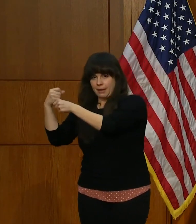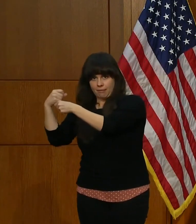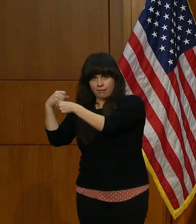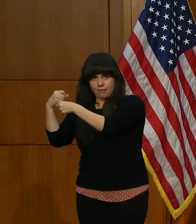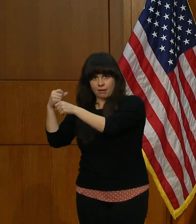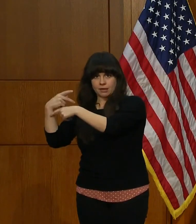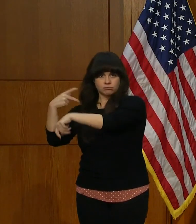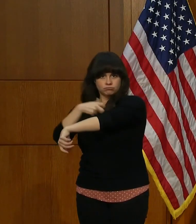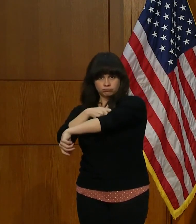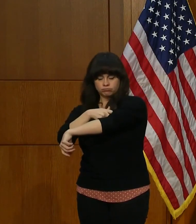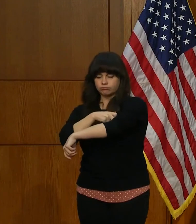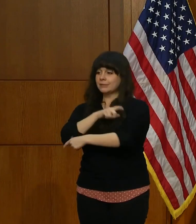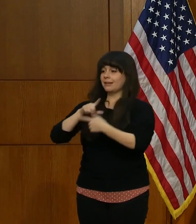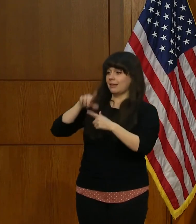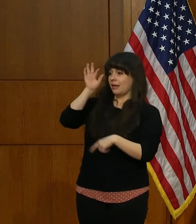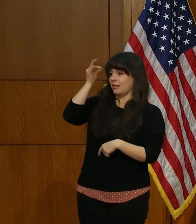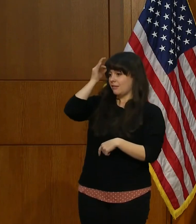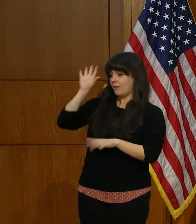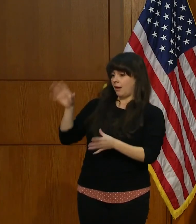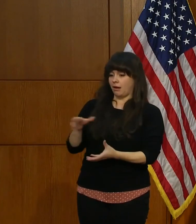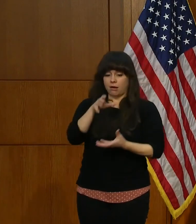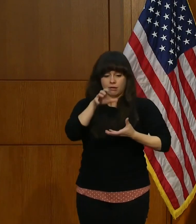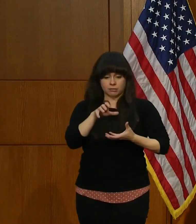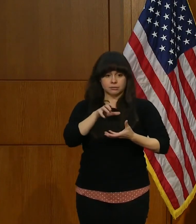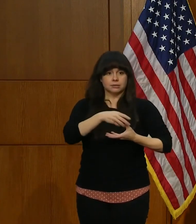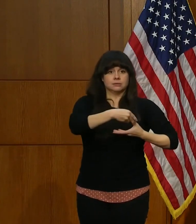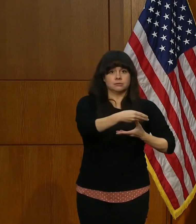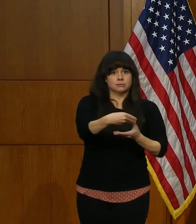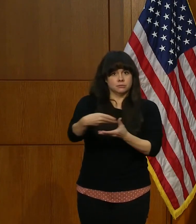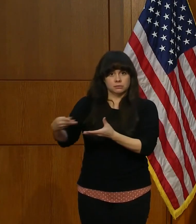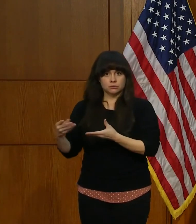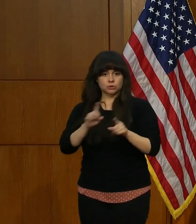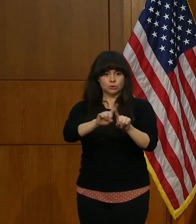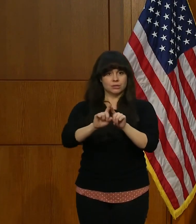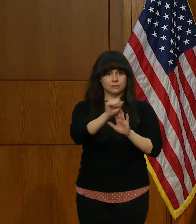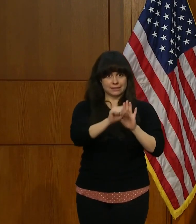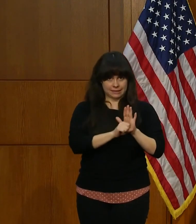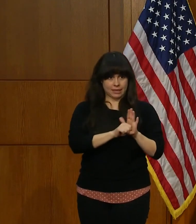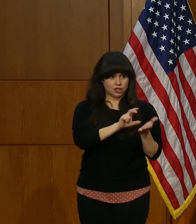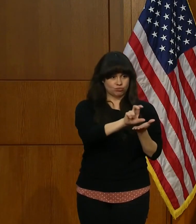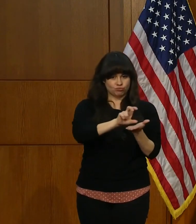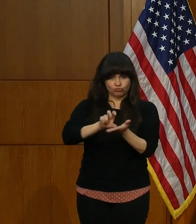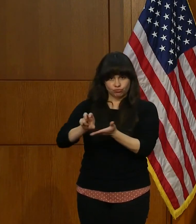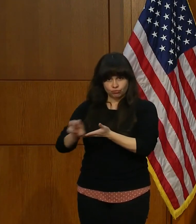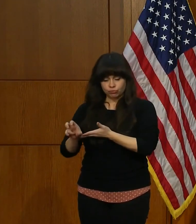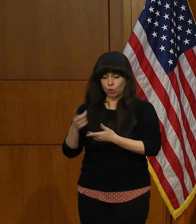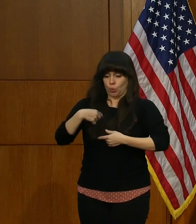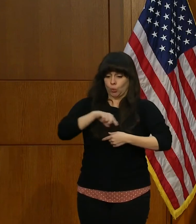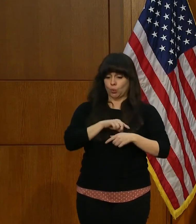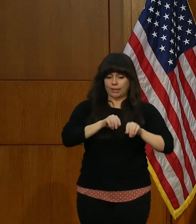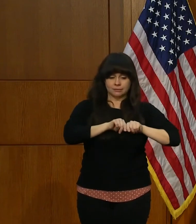COMPANIES TO MANUFACTURE A VACCINE. FEDS THEN ALLOCATE